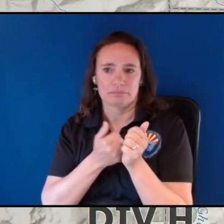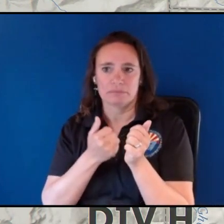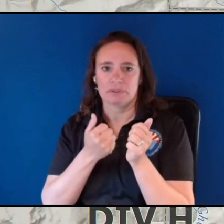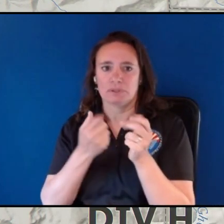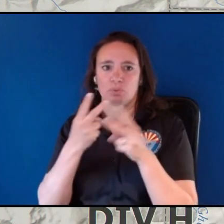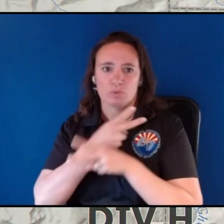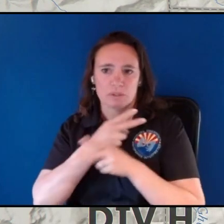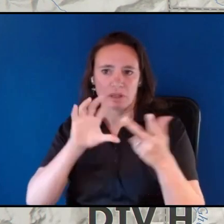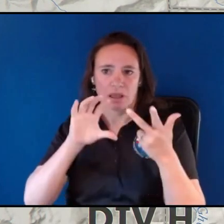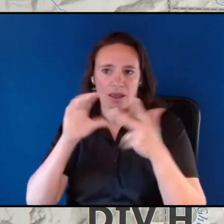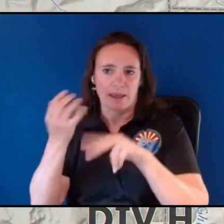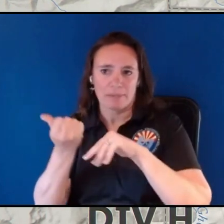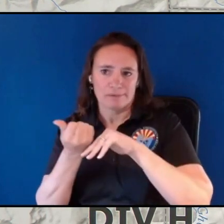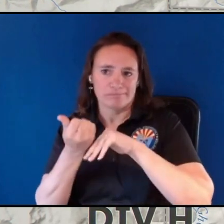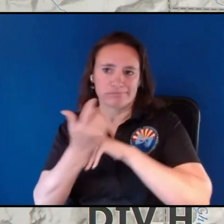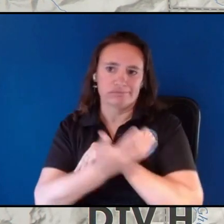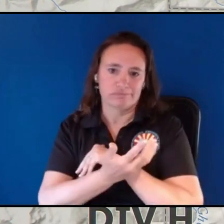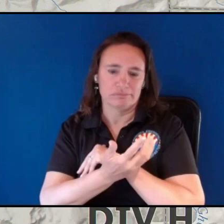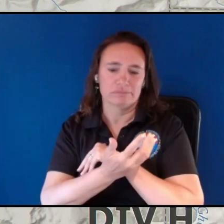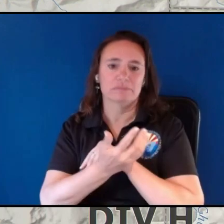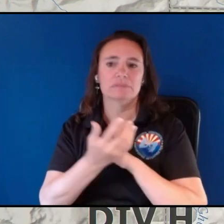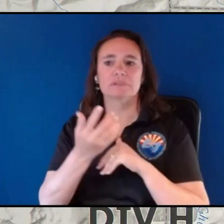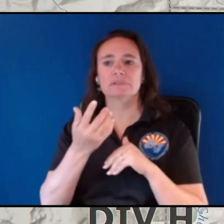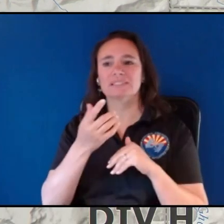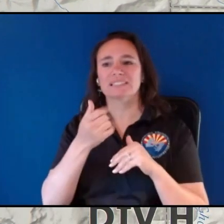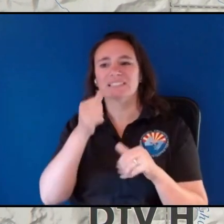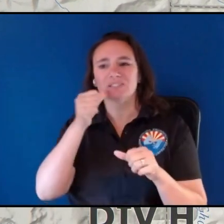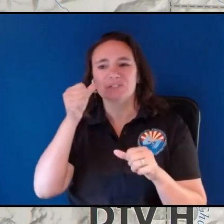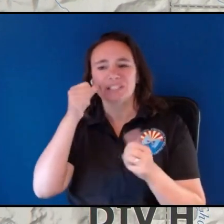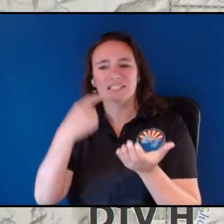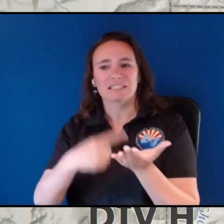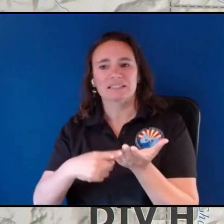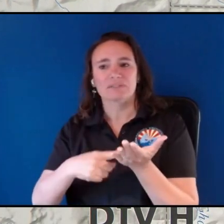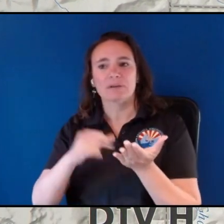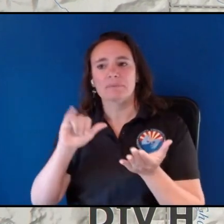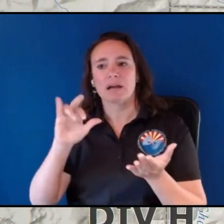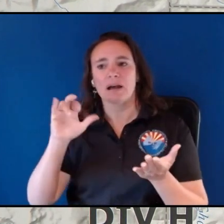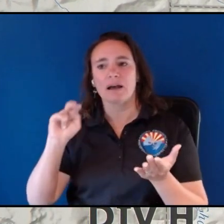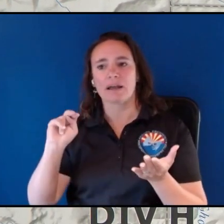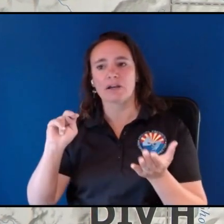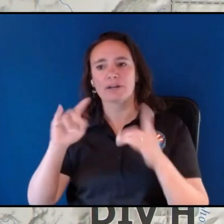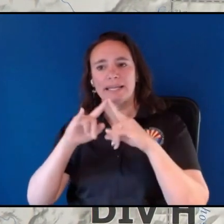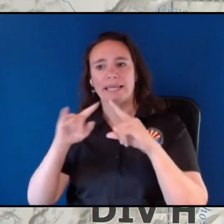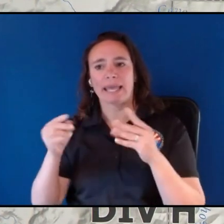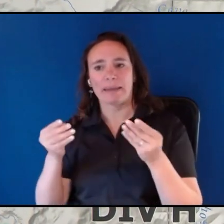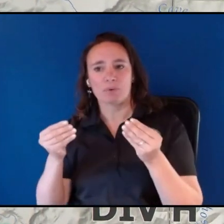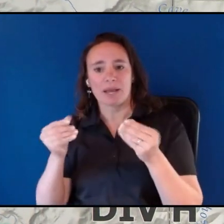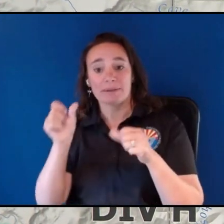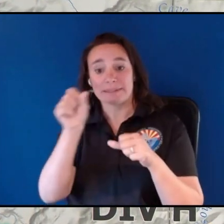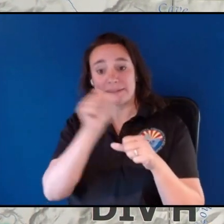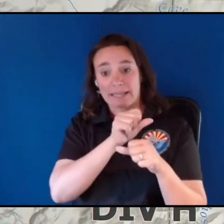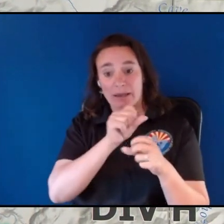yesterday from Iron Camp campground moving south and also from Elk Mountain, we're putting in contingency line.